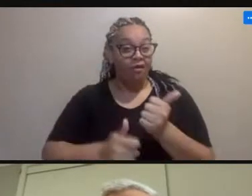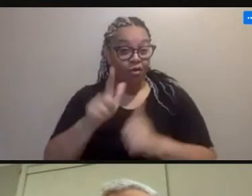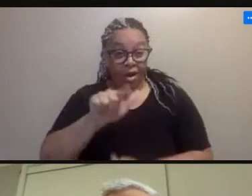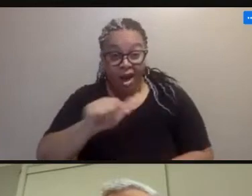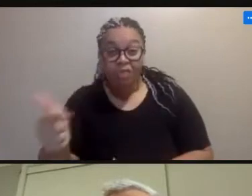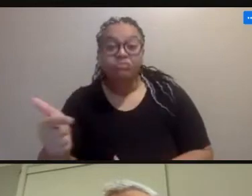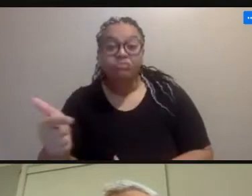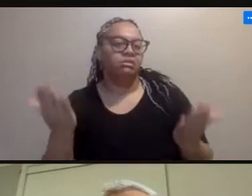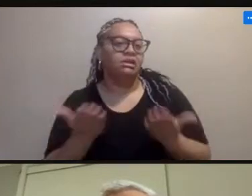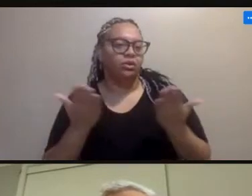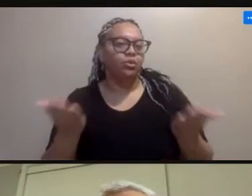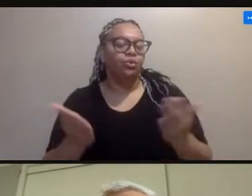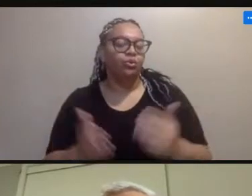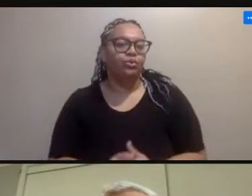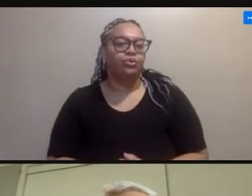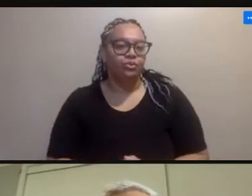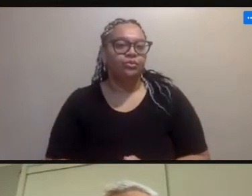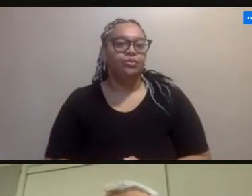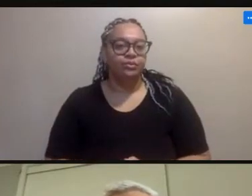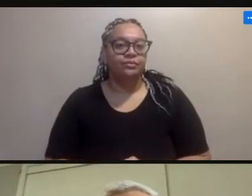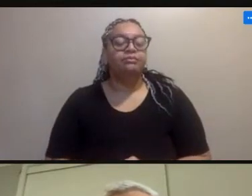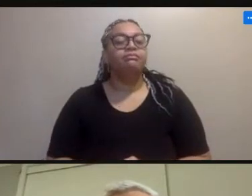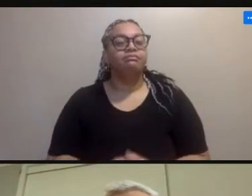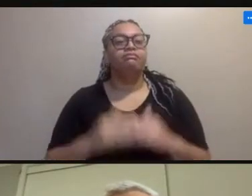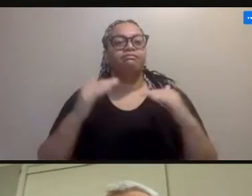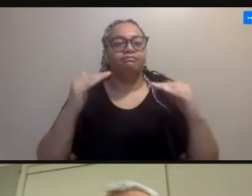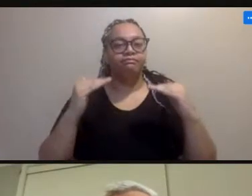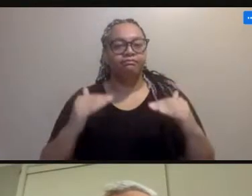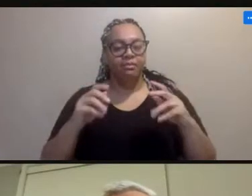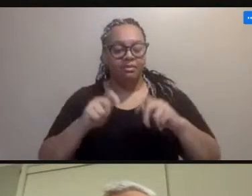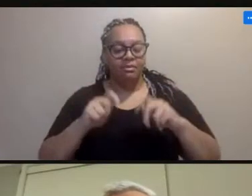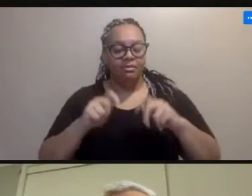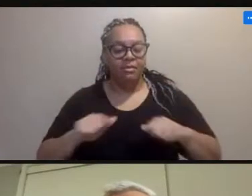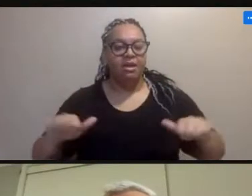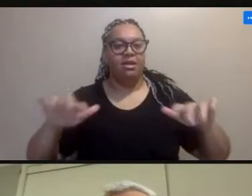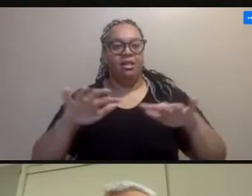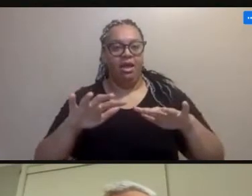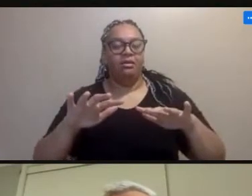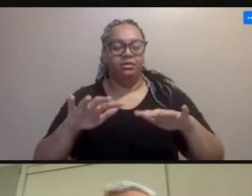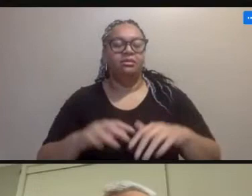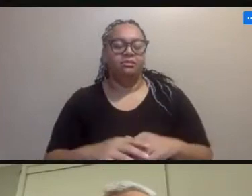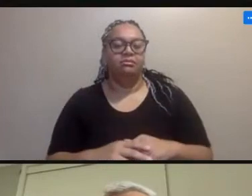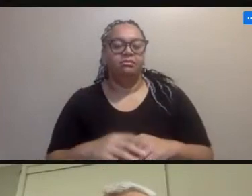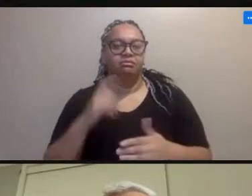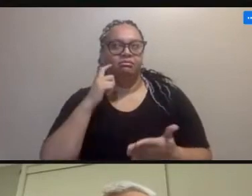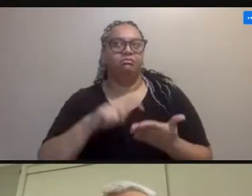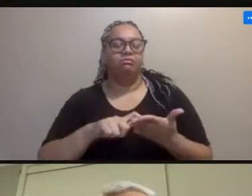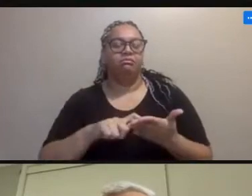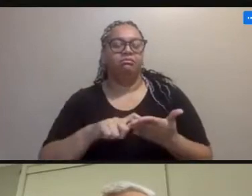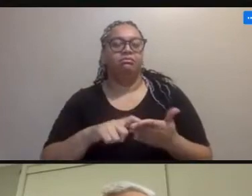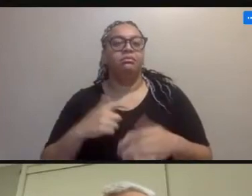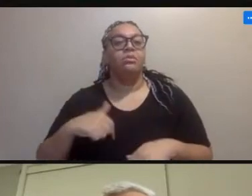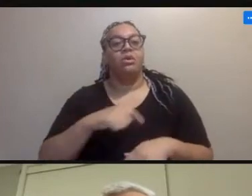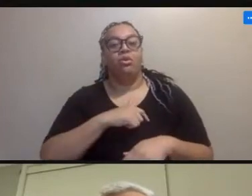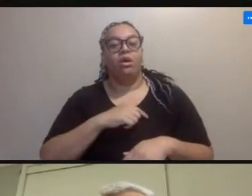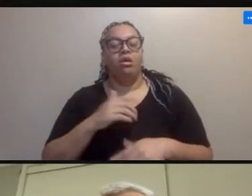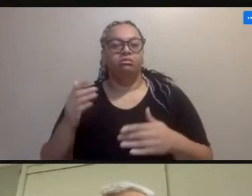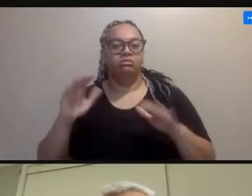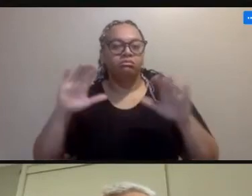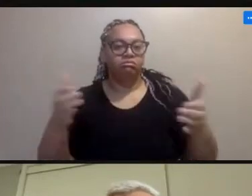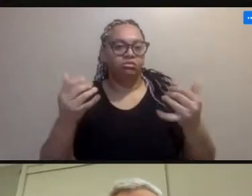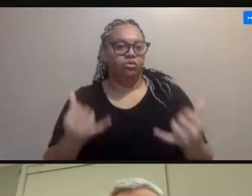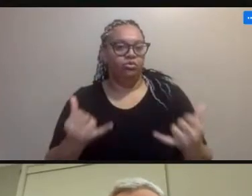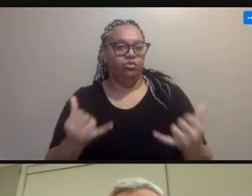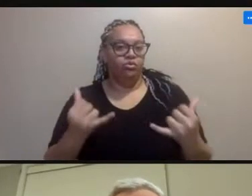TODAY DIRECTOR OF BEULAH COULD